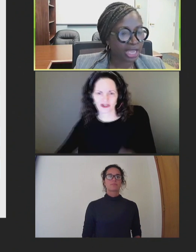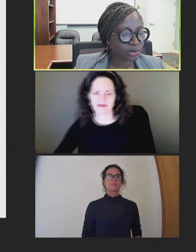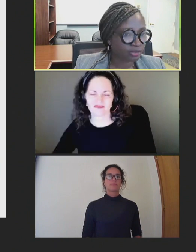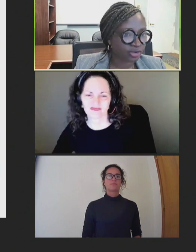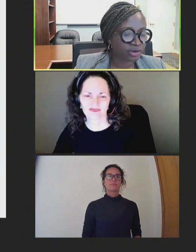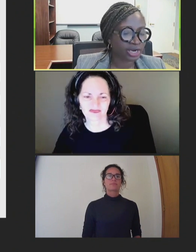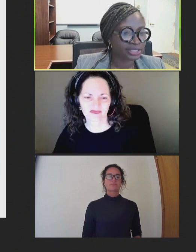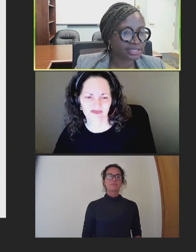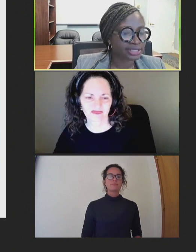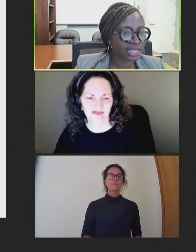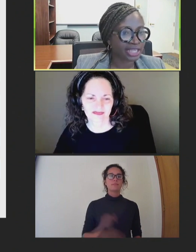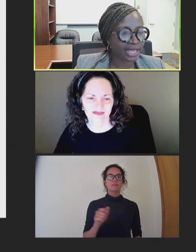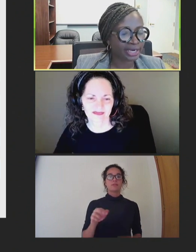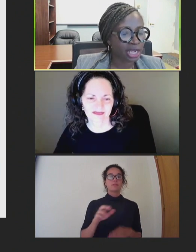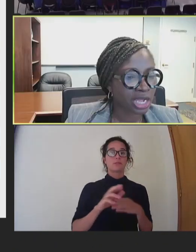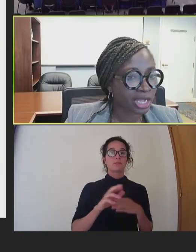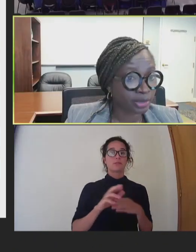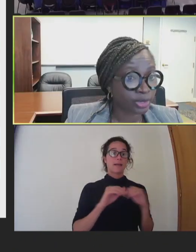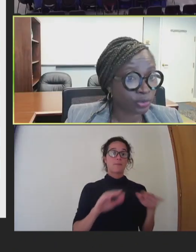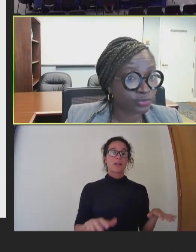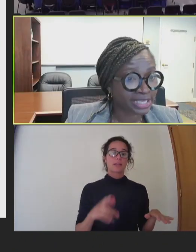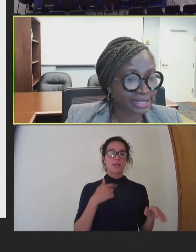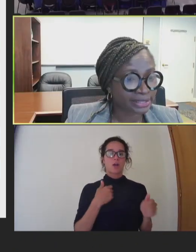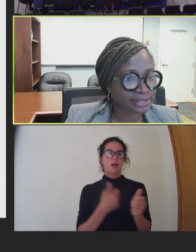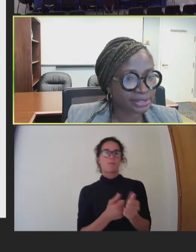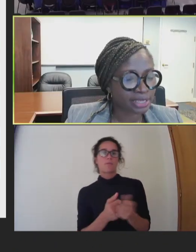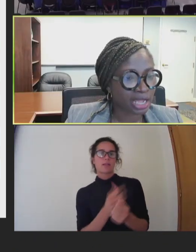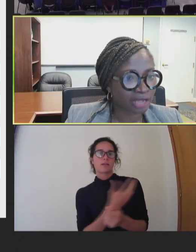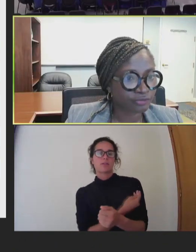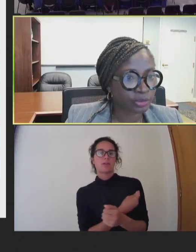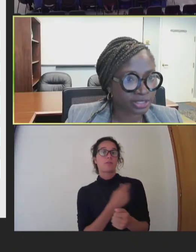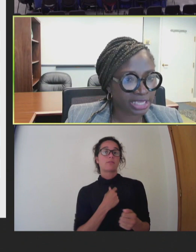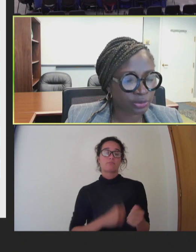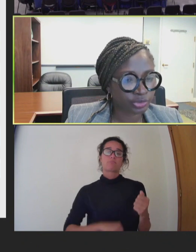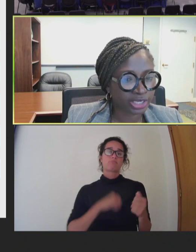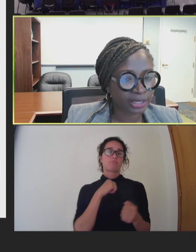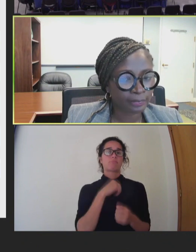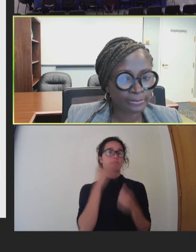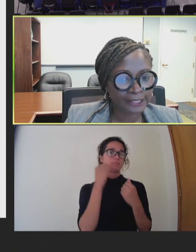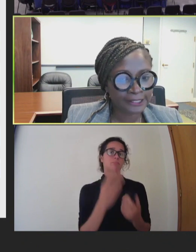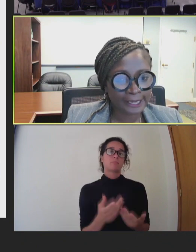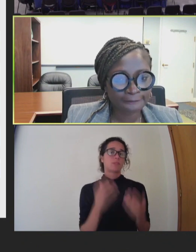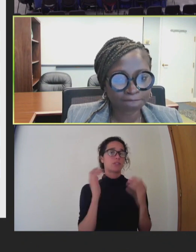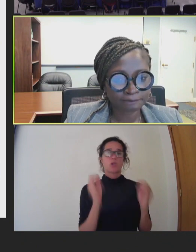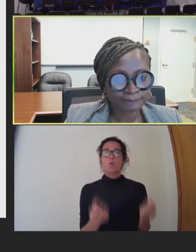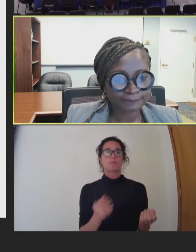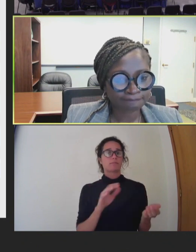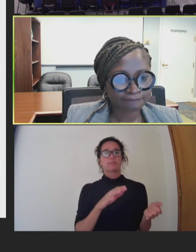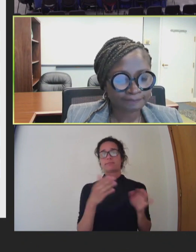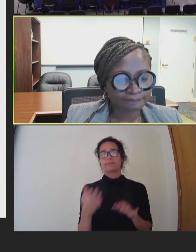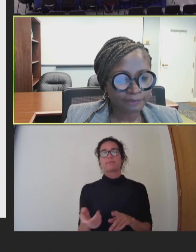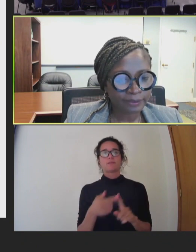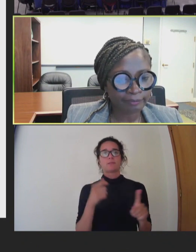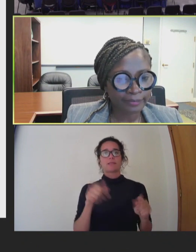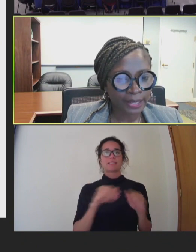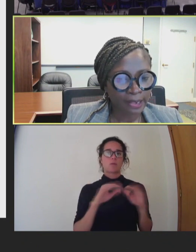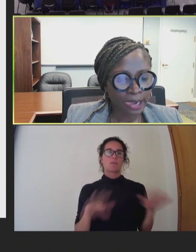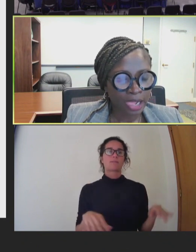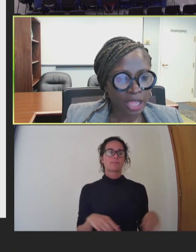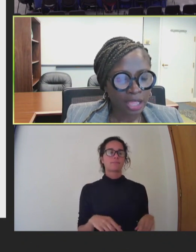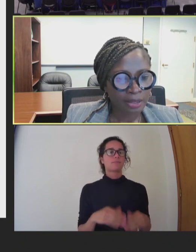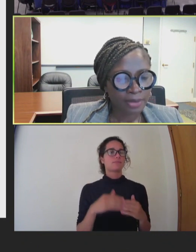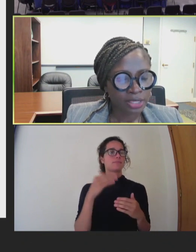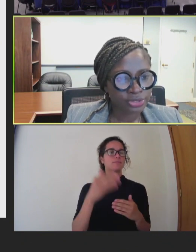And we are very proud to say that there were no fatalities from this outbreak. Next slide.